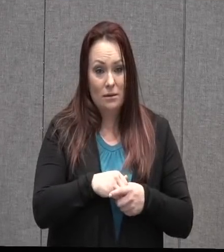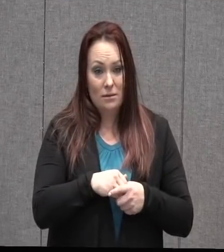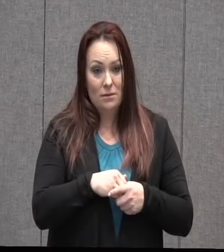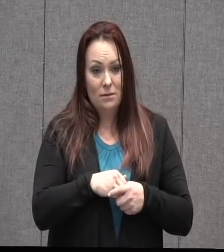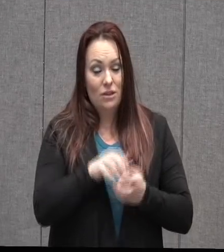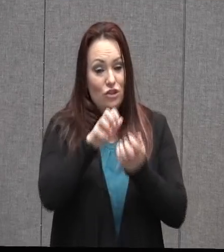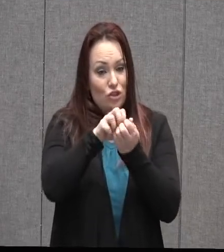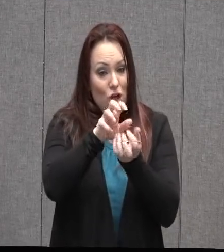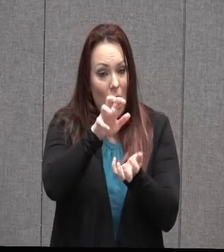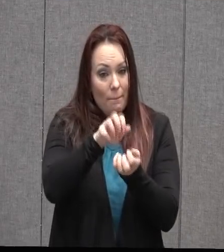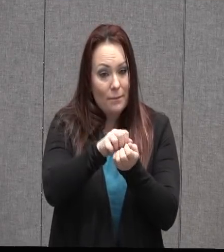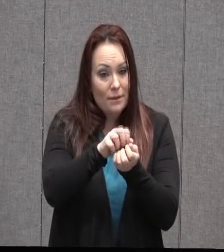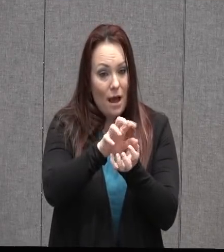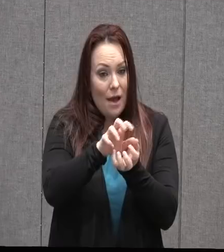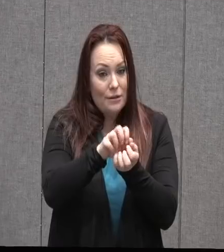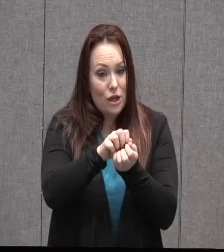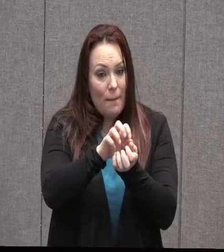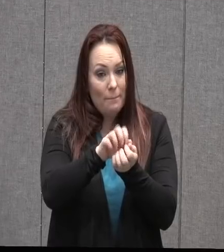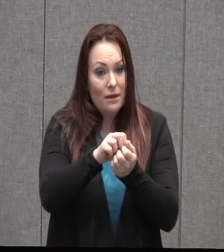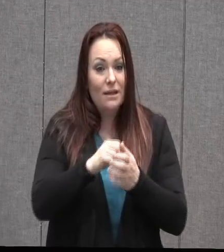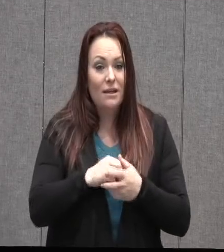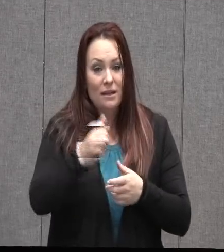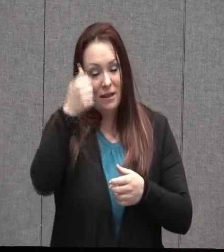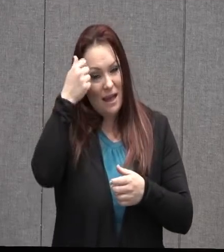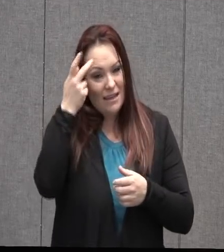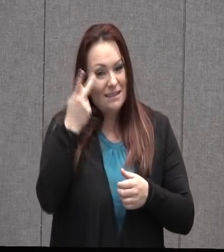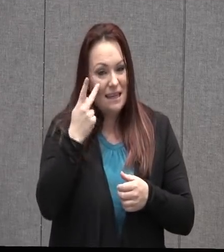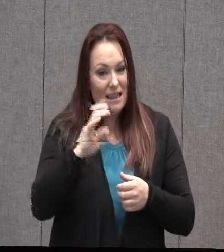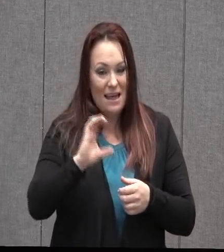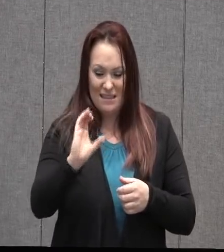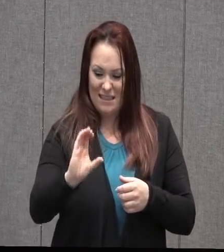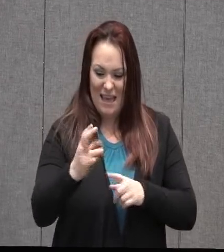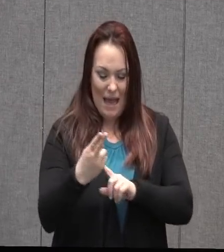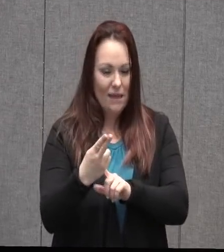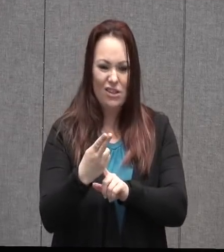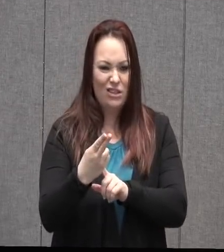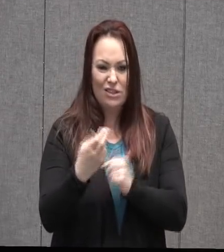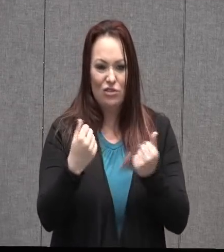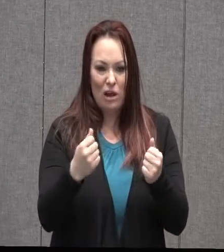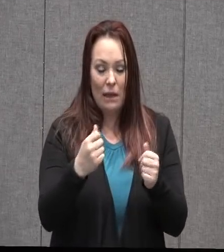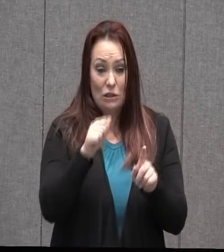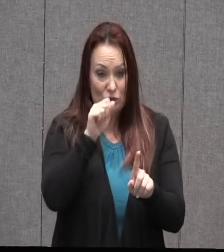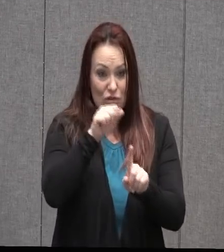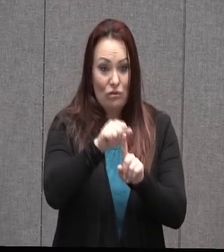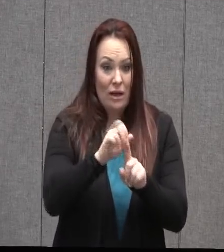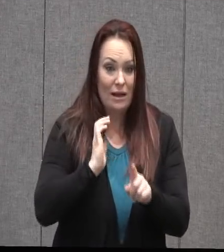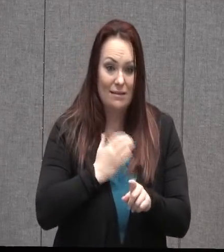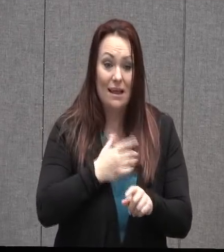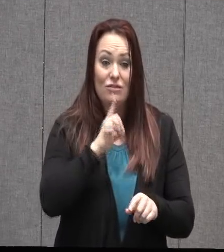So again, I see that that C-H was trying to trick us. That's really a digraph, right?